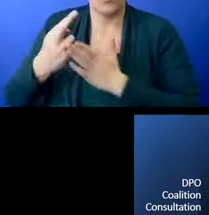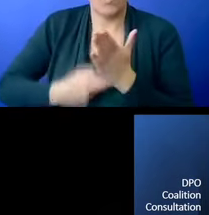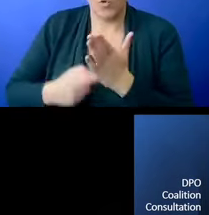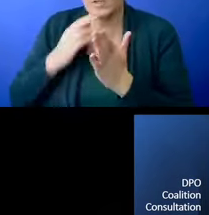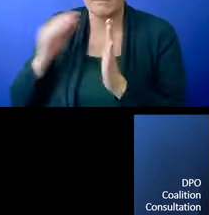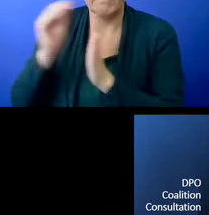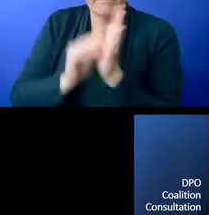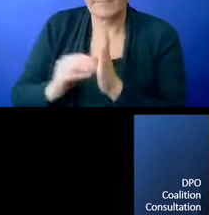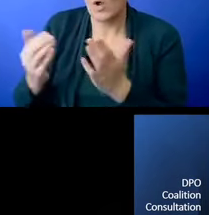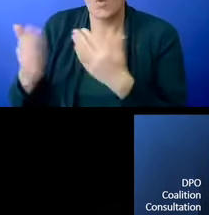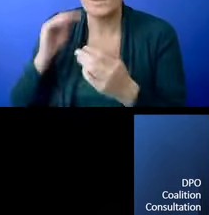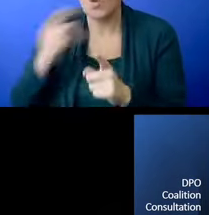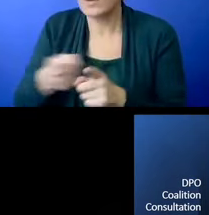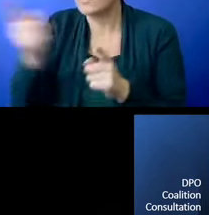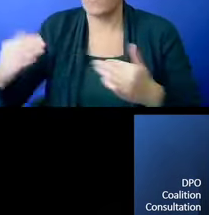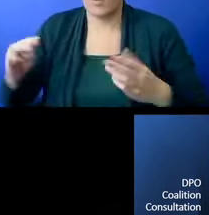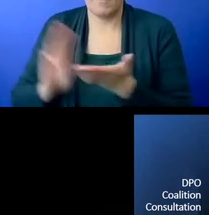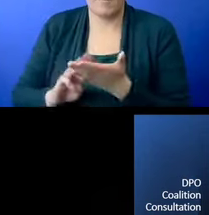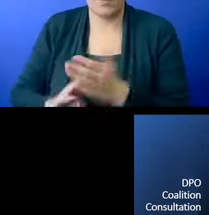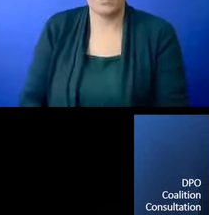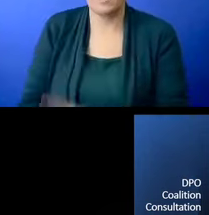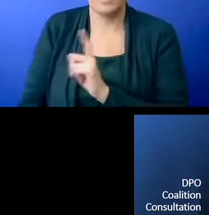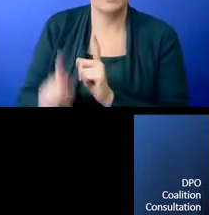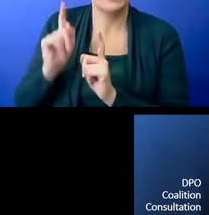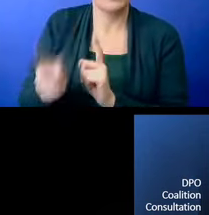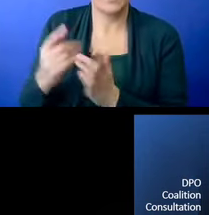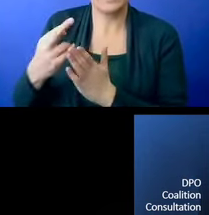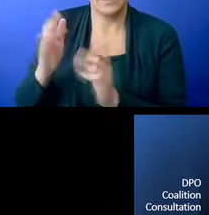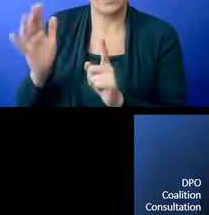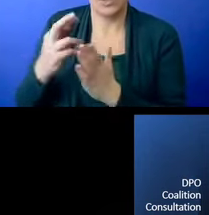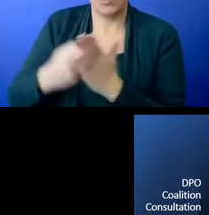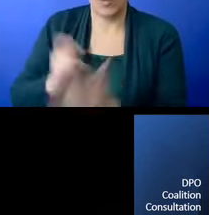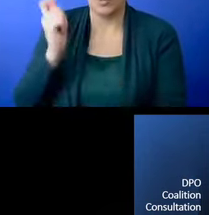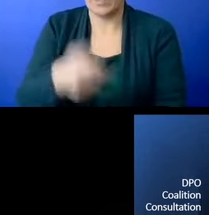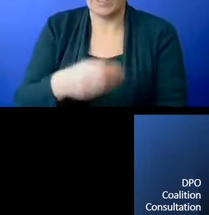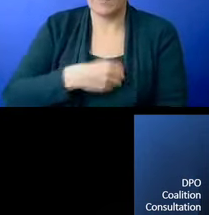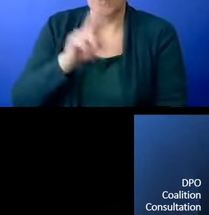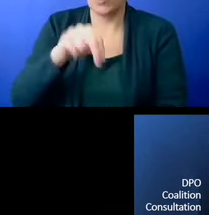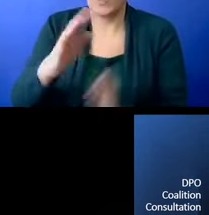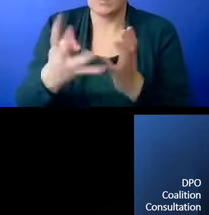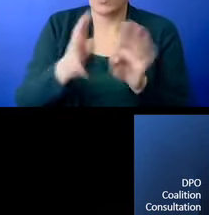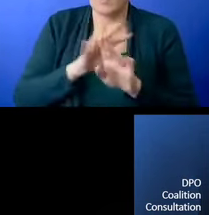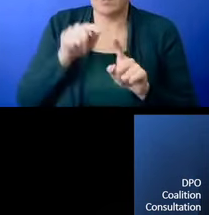That shadow report will be submitted in early autumn to the UN Committee ahead of the hearing.